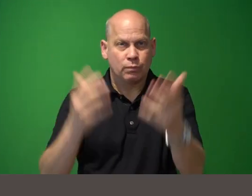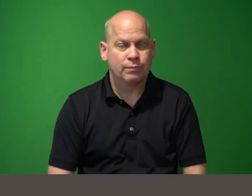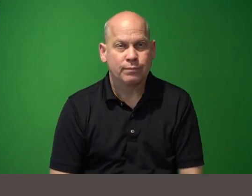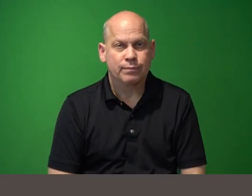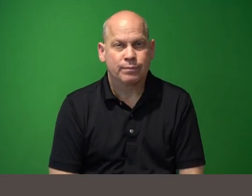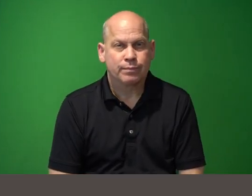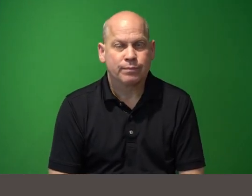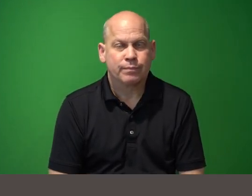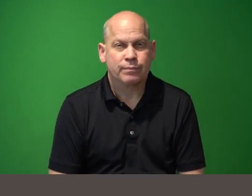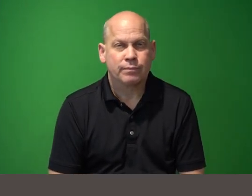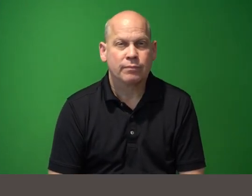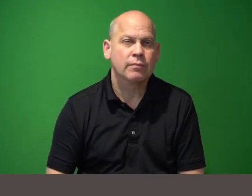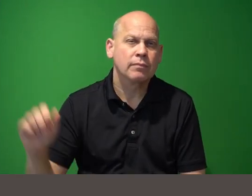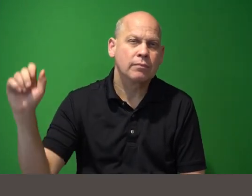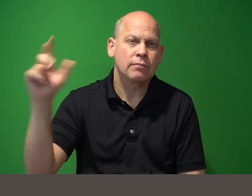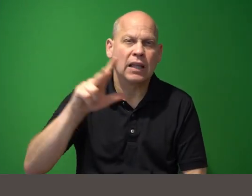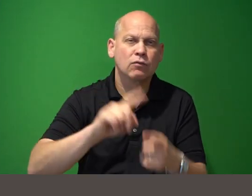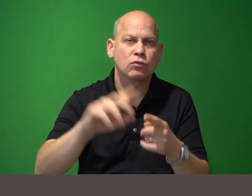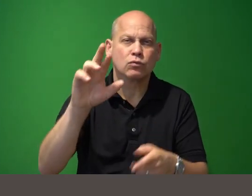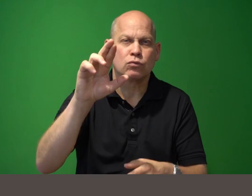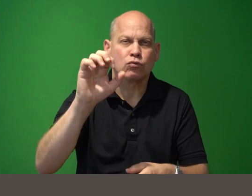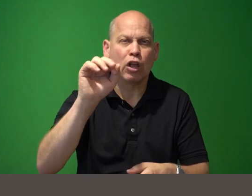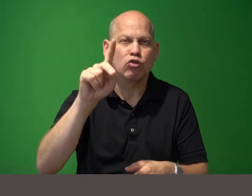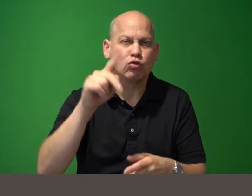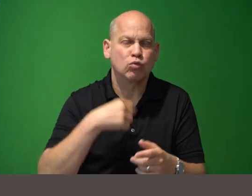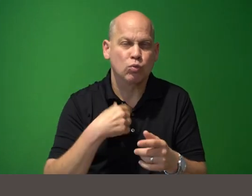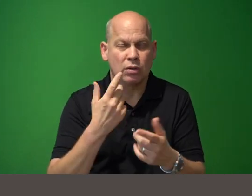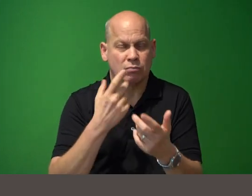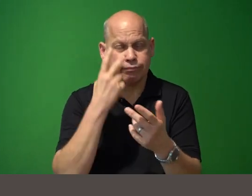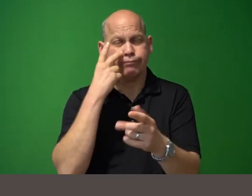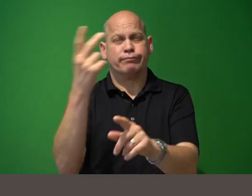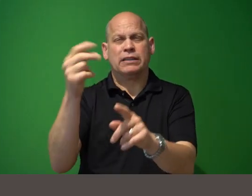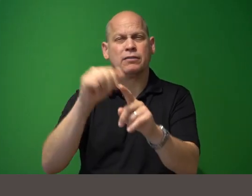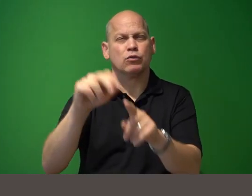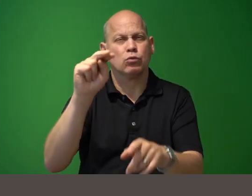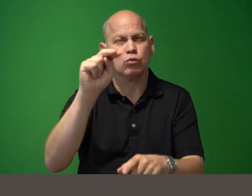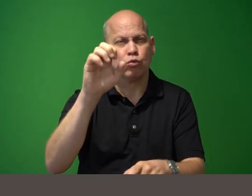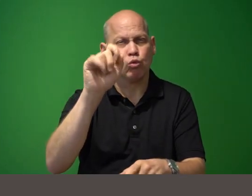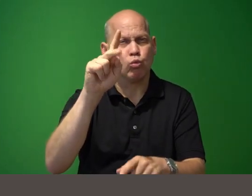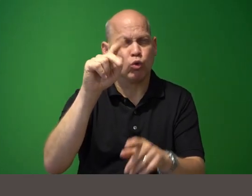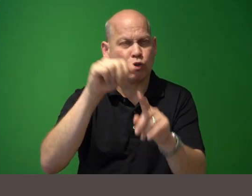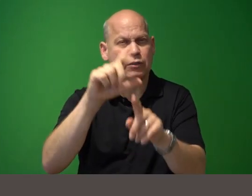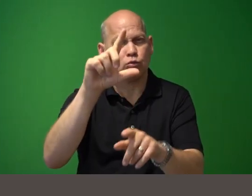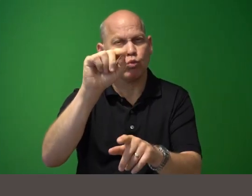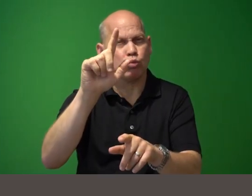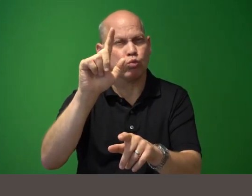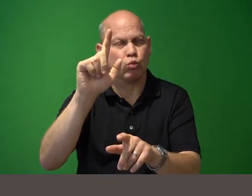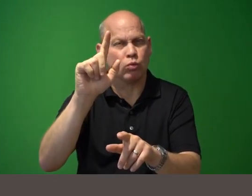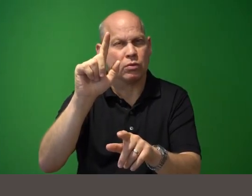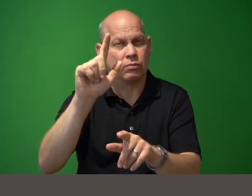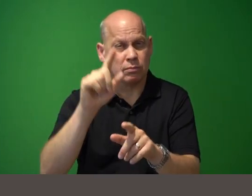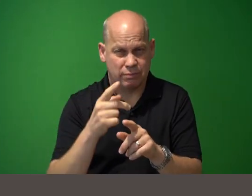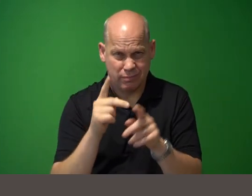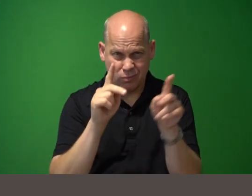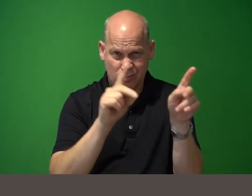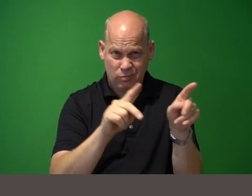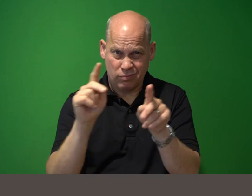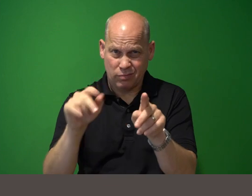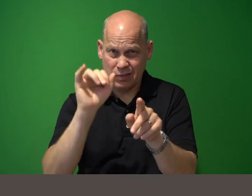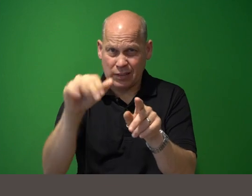So back to the record that we observed in Newark in 2021. So according to this graph,